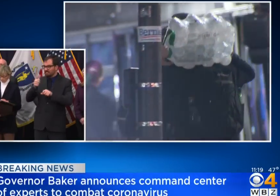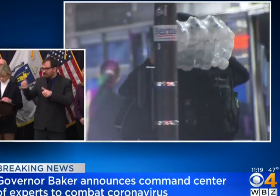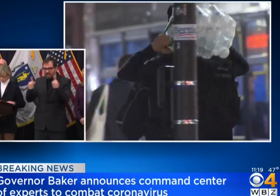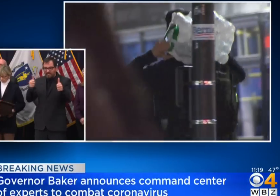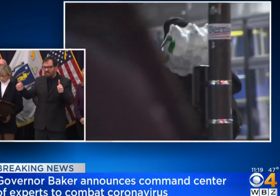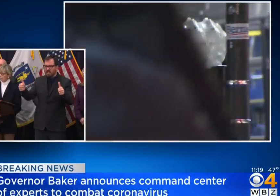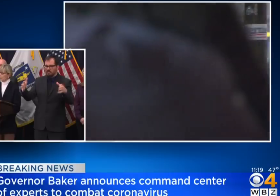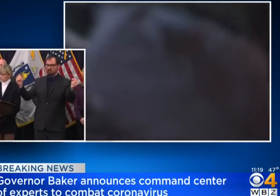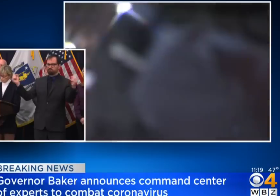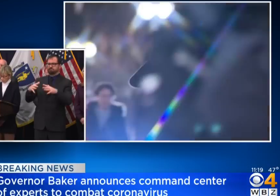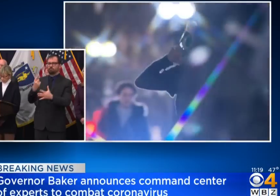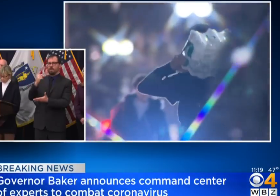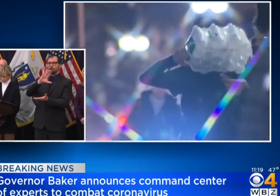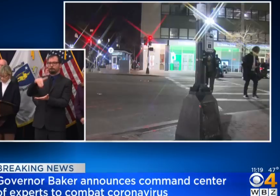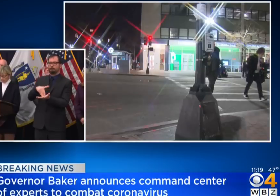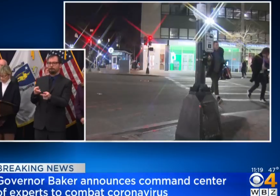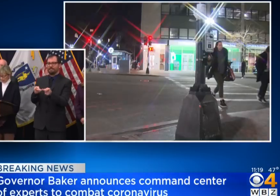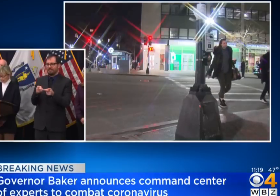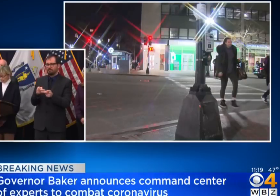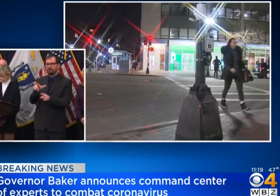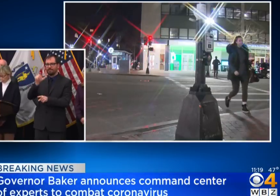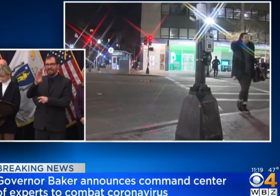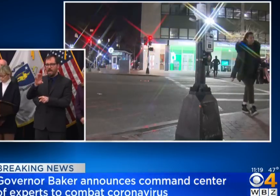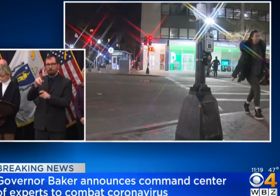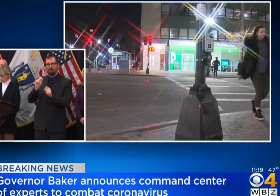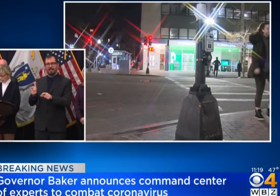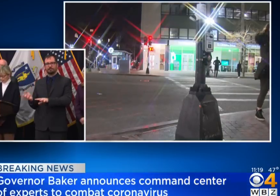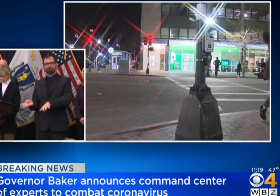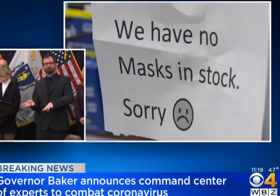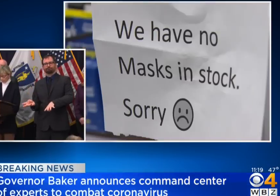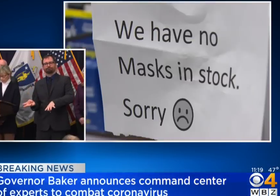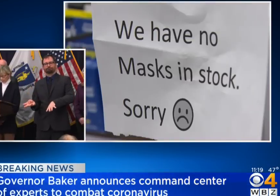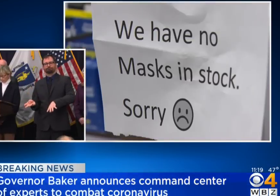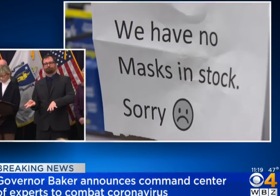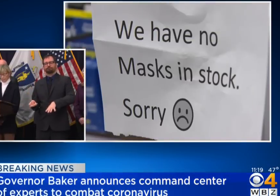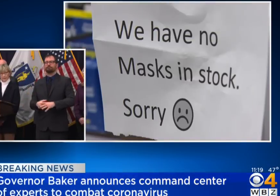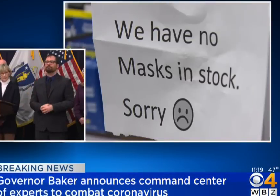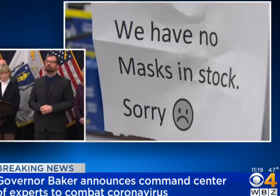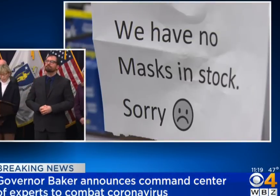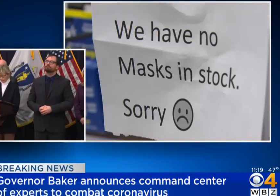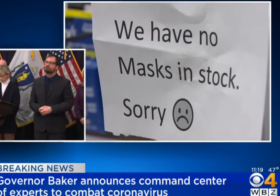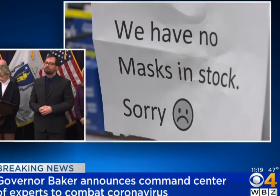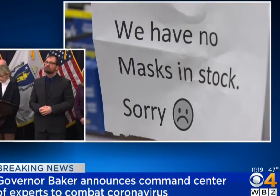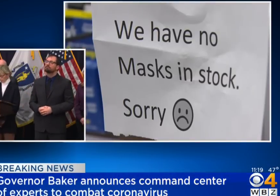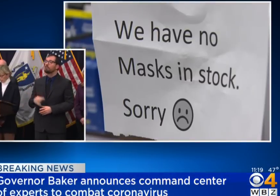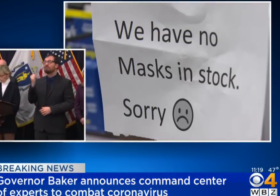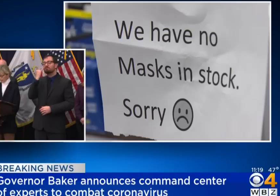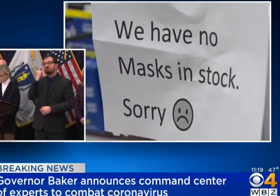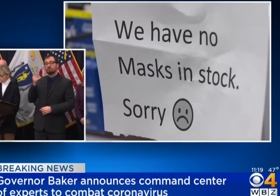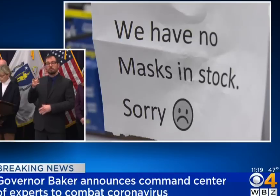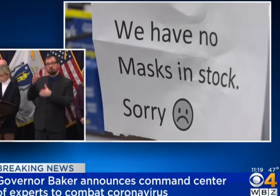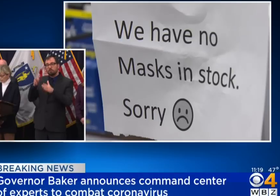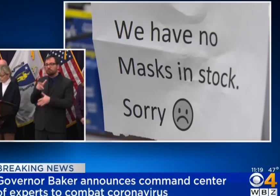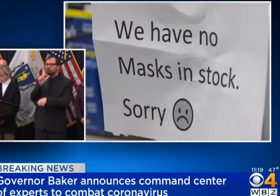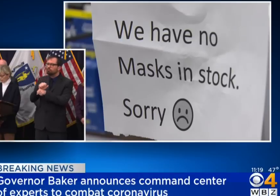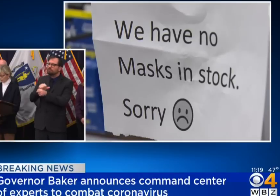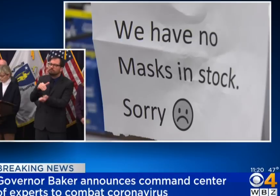THE STATE LAB PRIOR TO SUBMITTING SPECIMEN MINUTES FOR PATIENTS THAT MEET PARTICULAR CRITERIA.